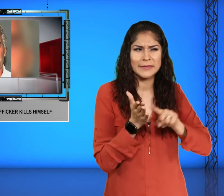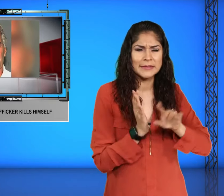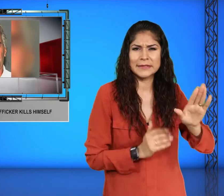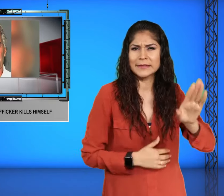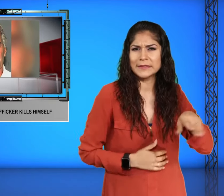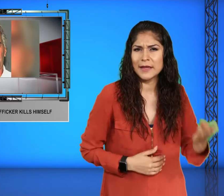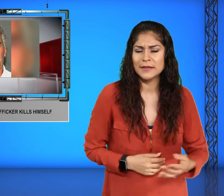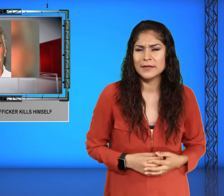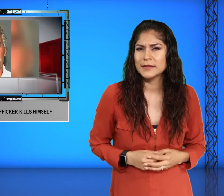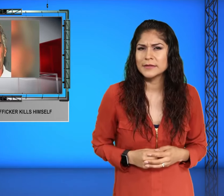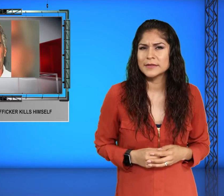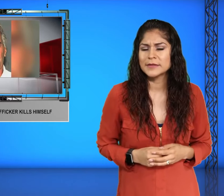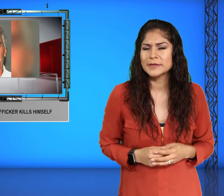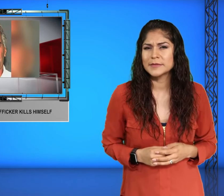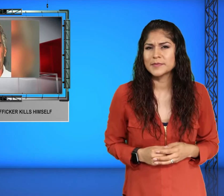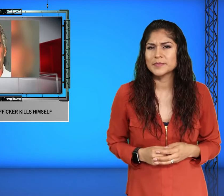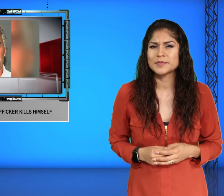to open an investigation into the circumstances surrounding his death.